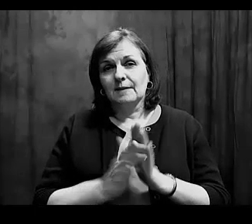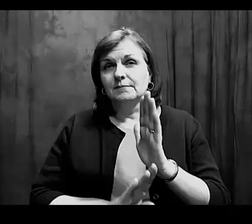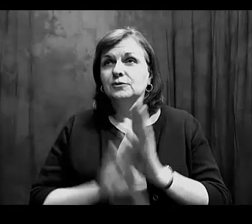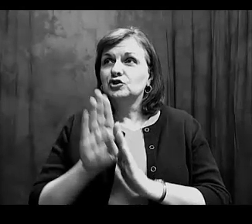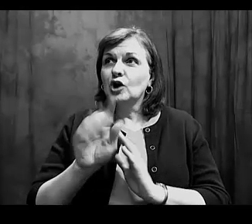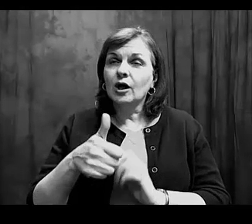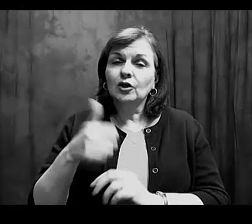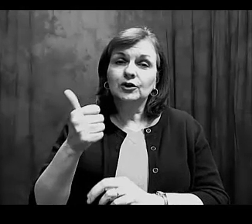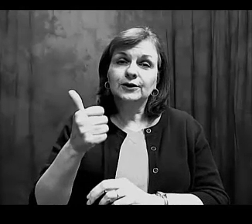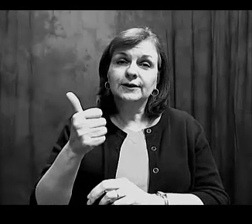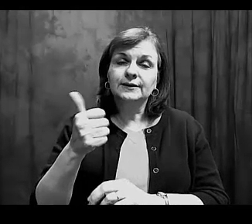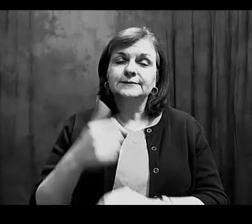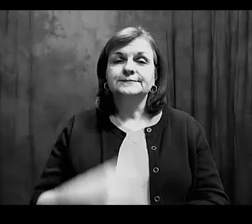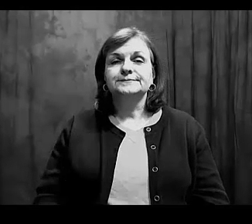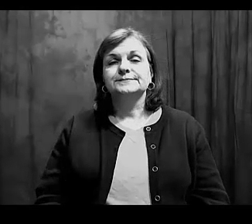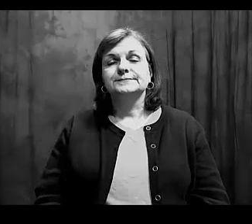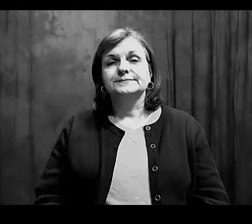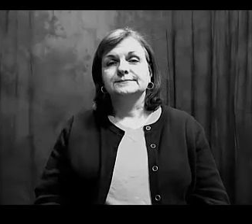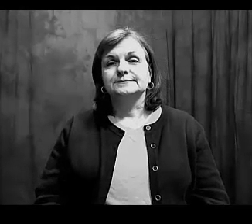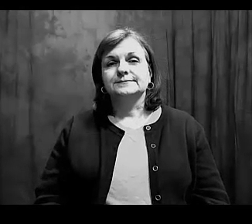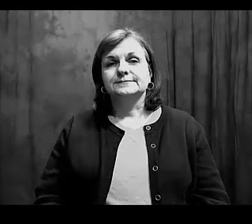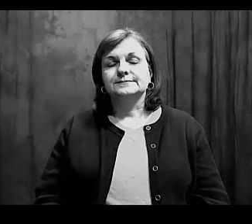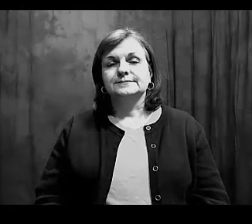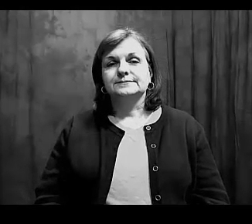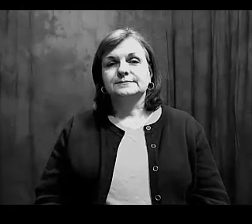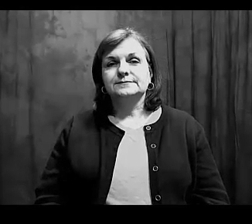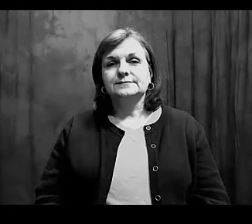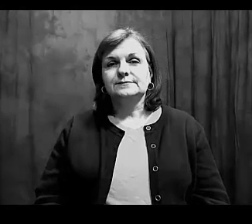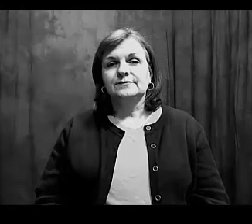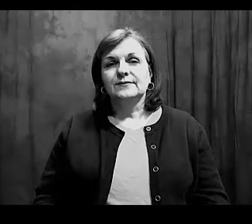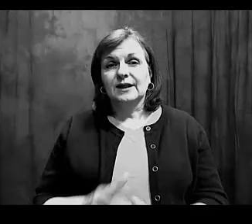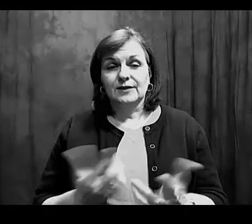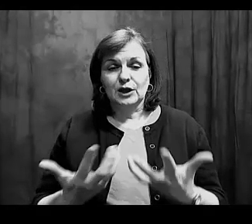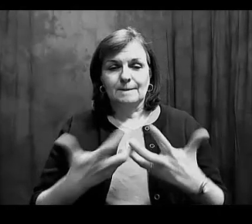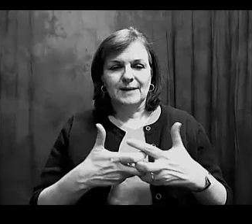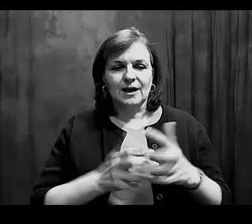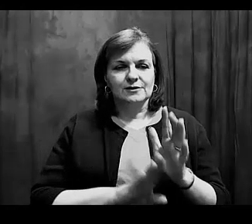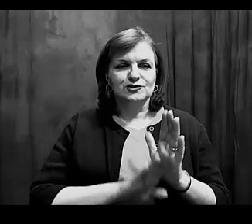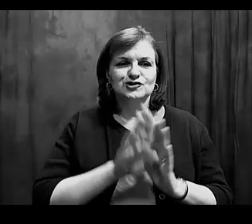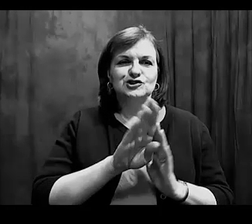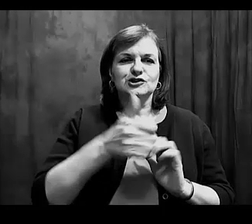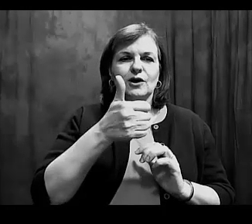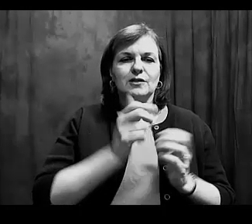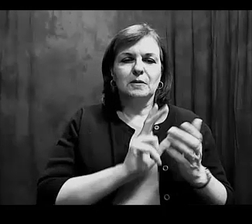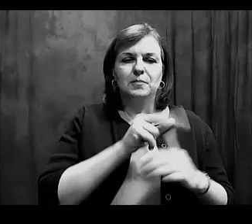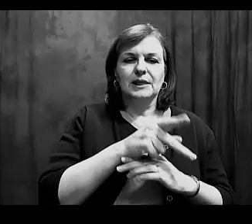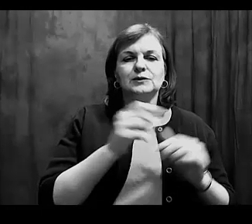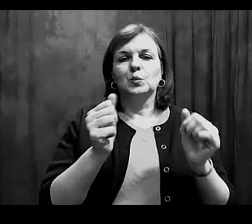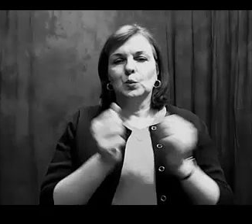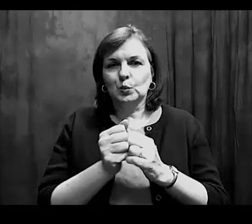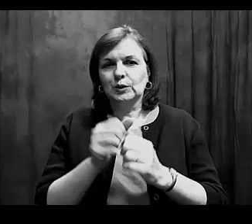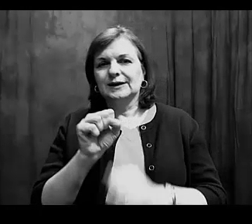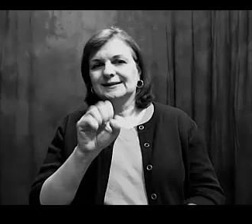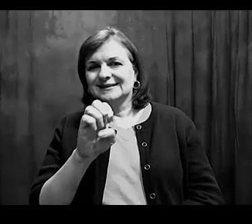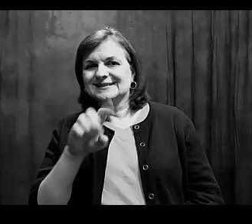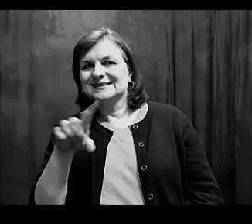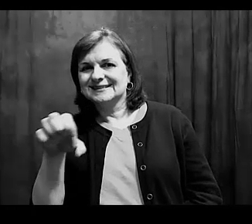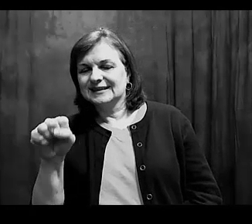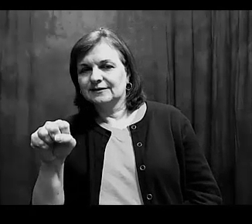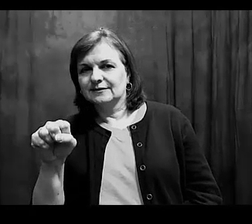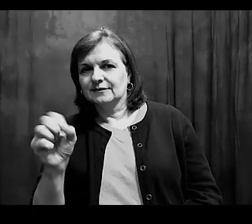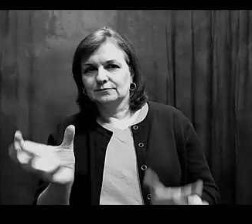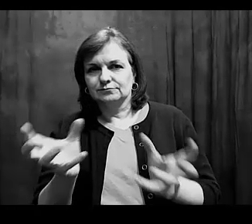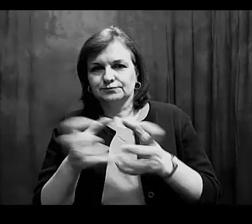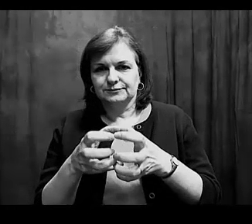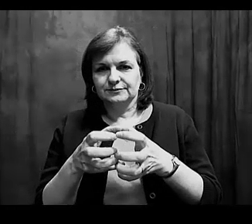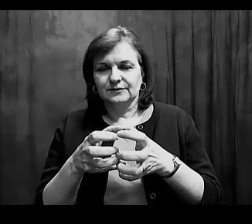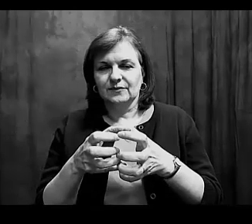and when we combine this idea of taller plants and seeds now with our gymnosperms - seeds - we can eventually